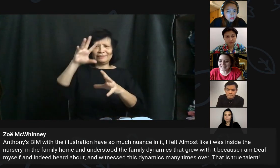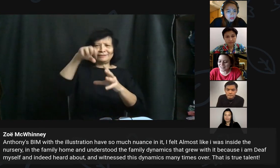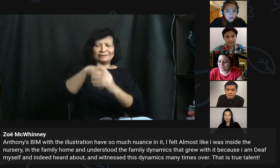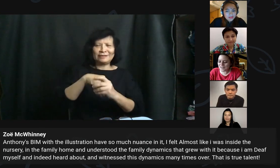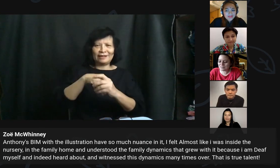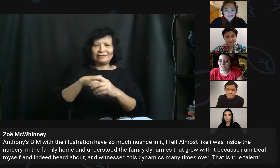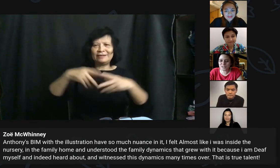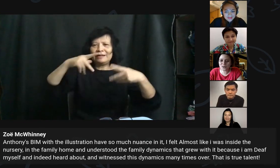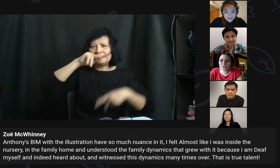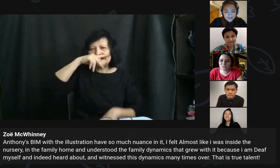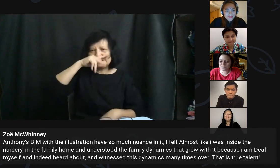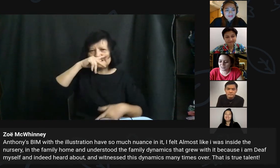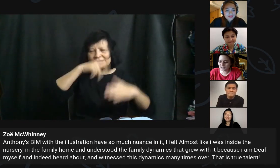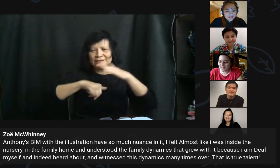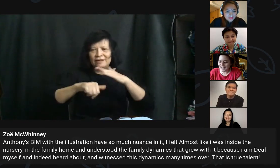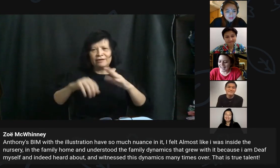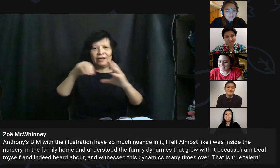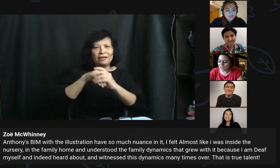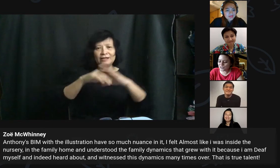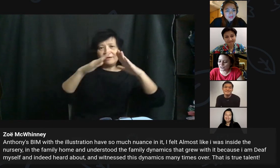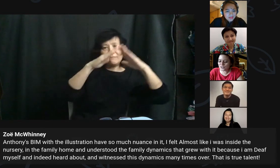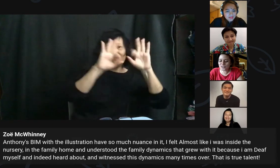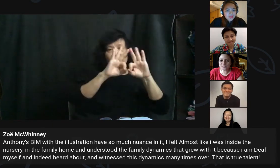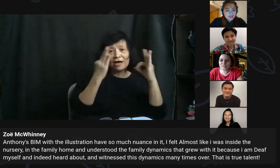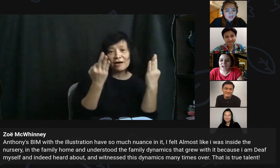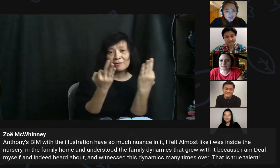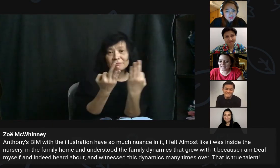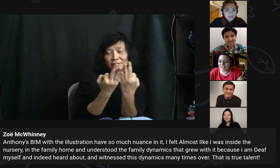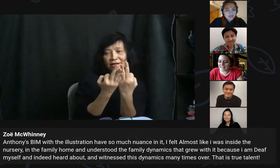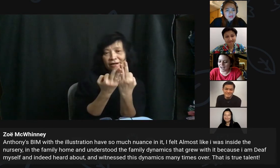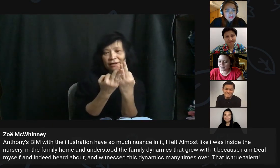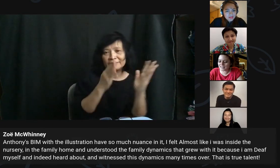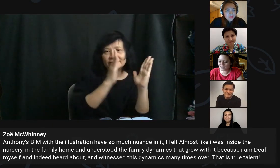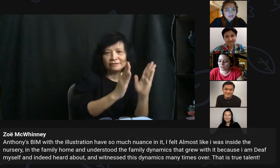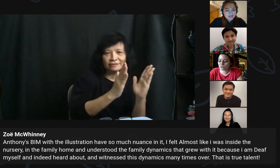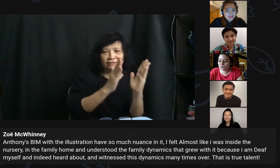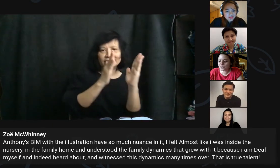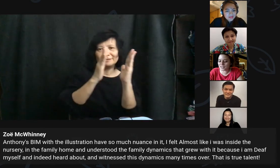in family home and understood the family dynamics that grew